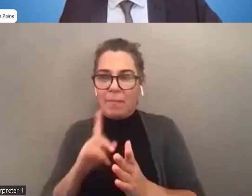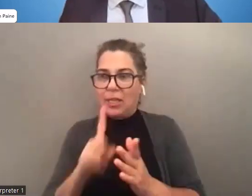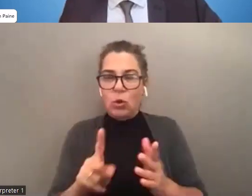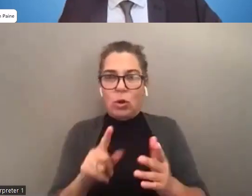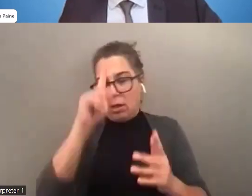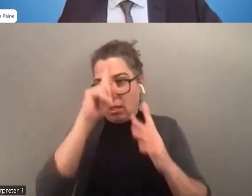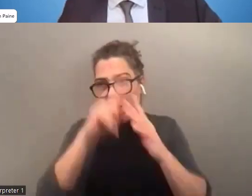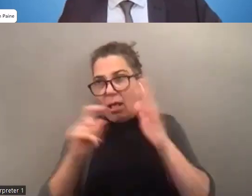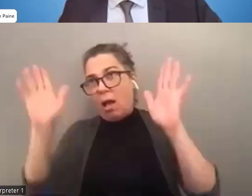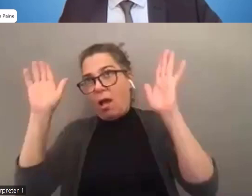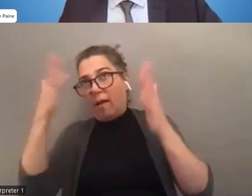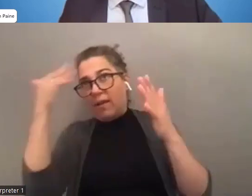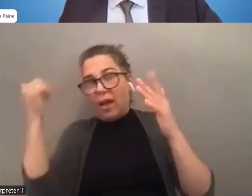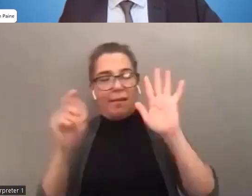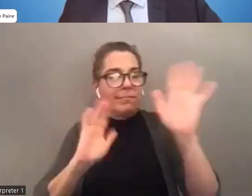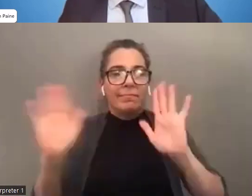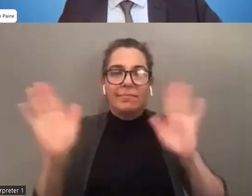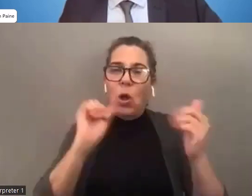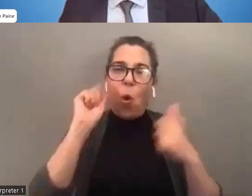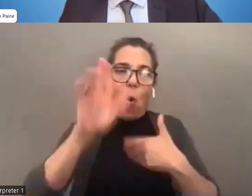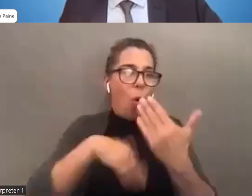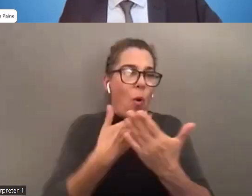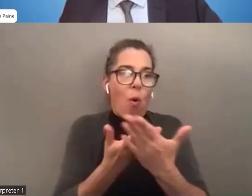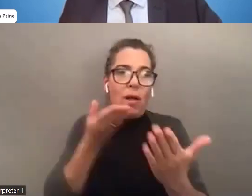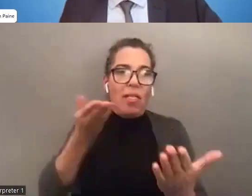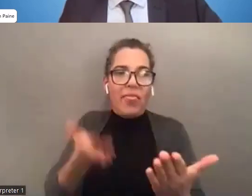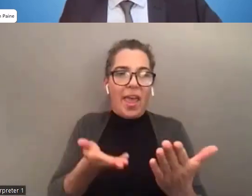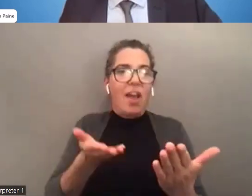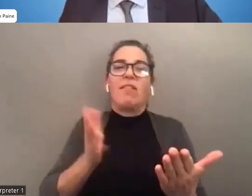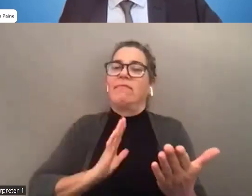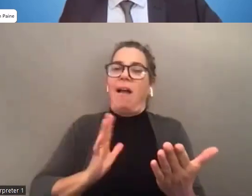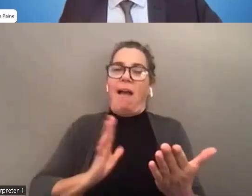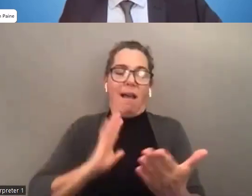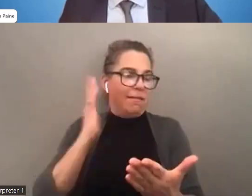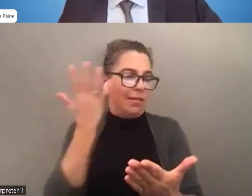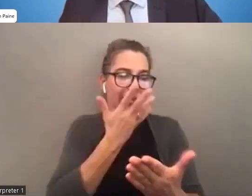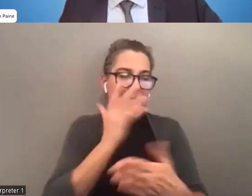because we do need that information so that those plans can be assessed appropriately.